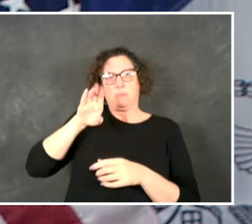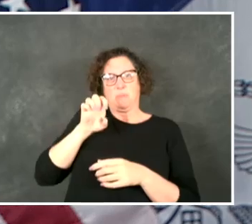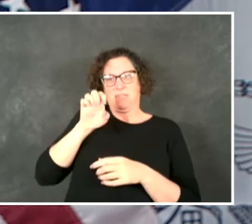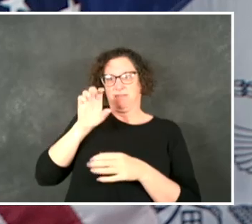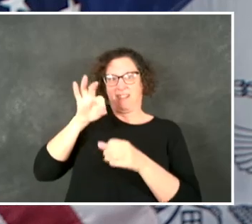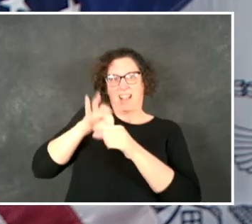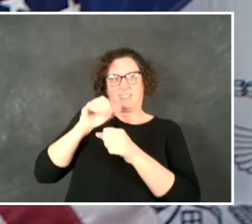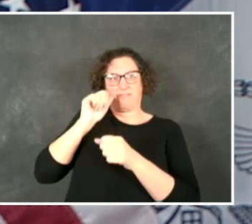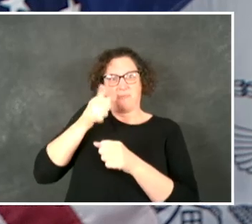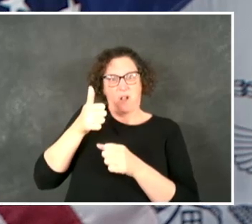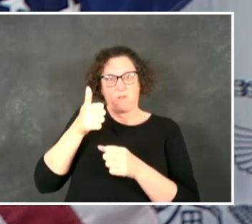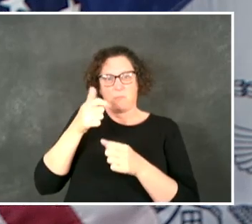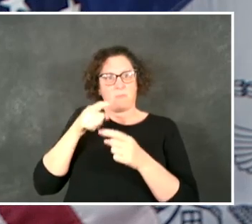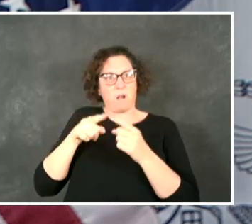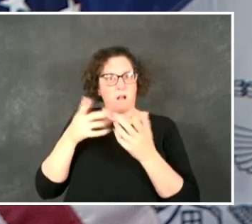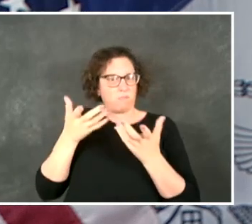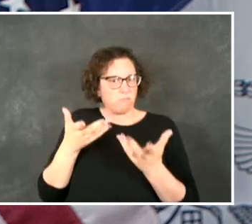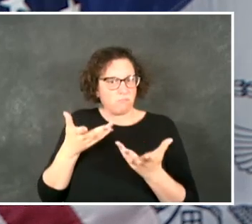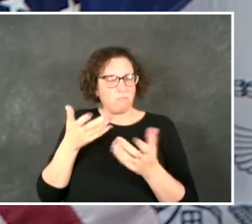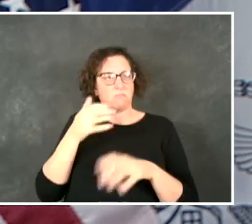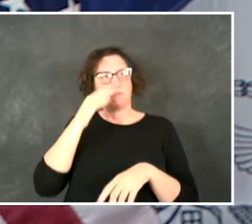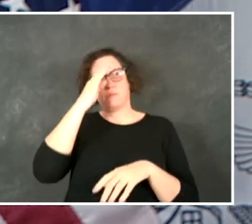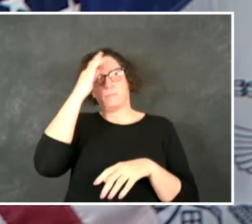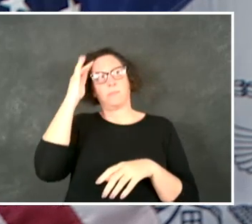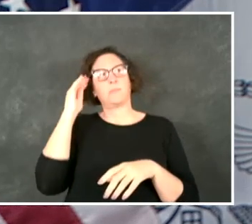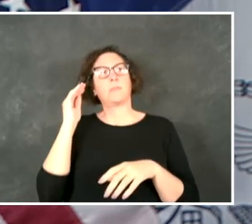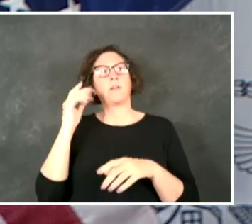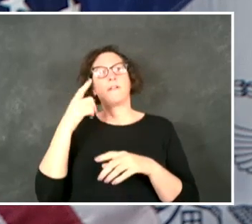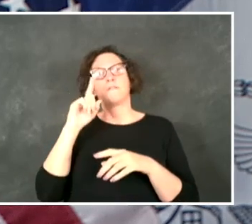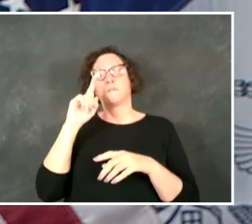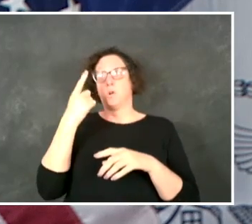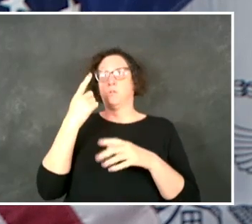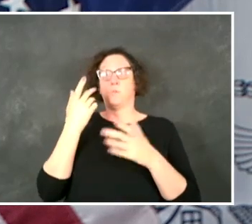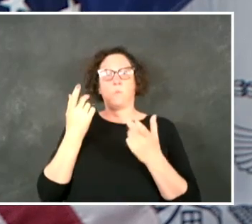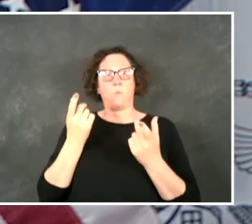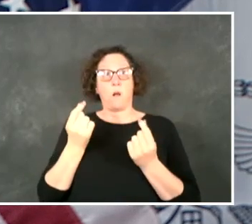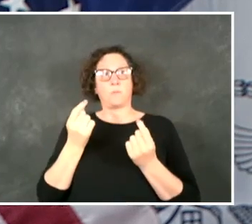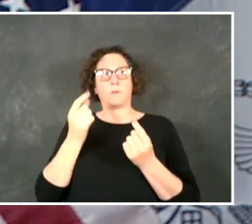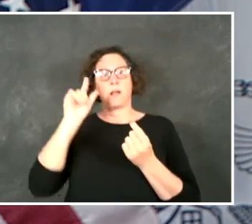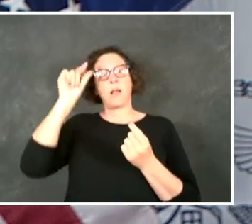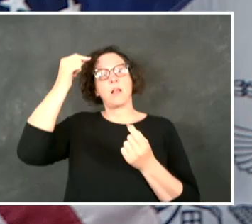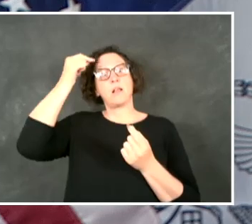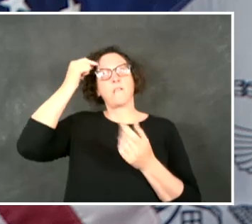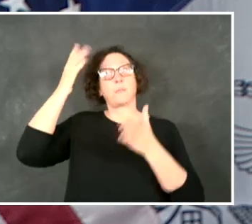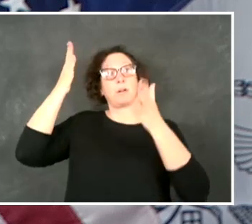TOMORROW. THE PRESIDENTIAL PRIMARY IN NEW YORK. SO THE QUESTION